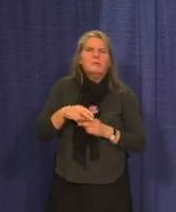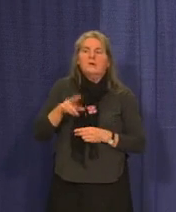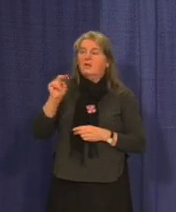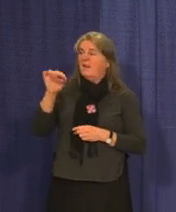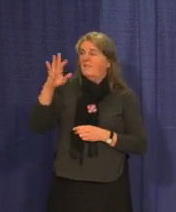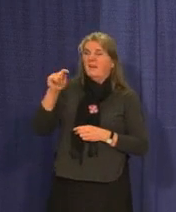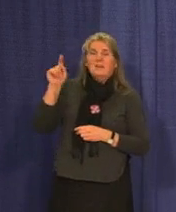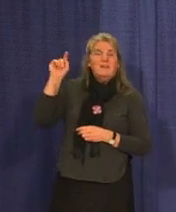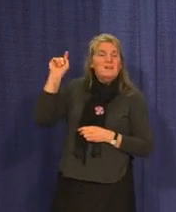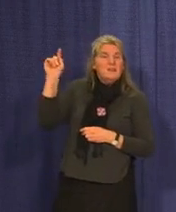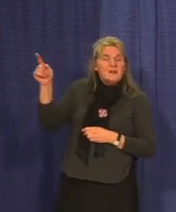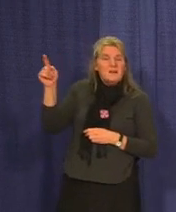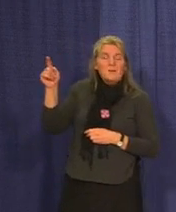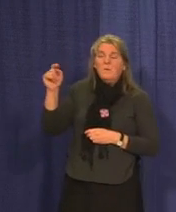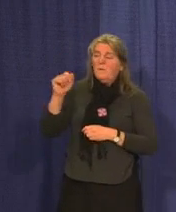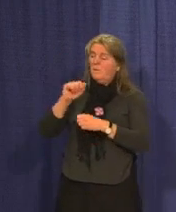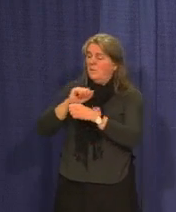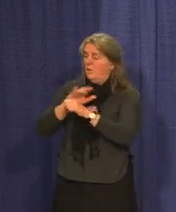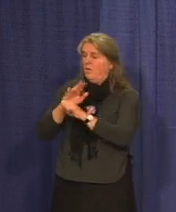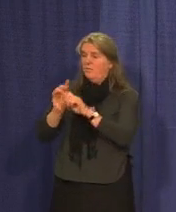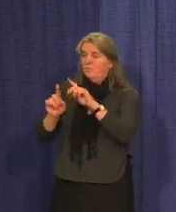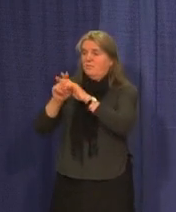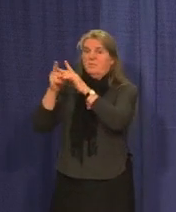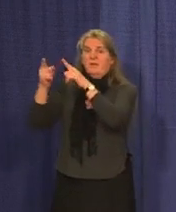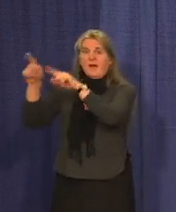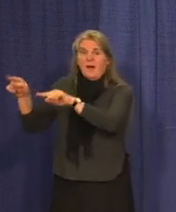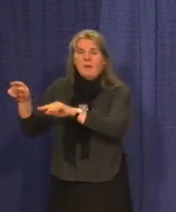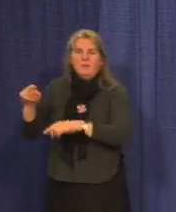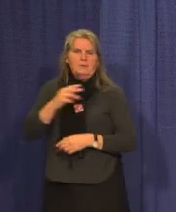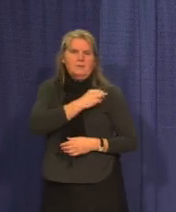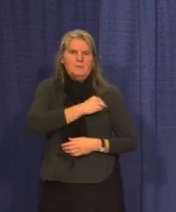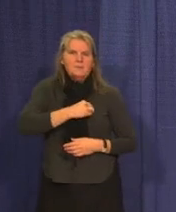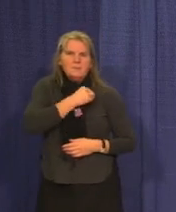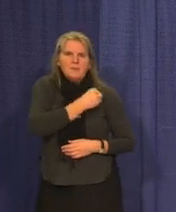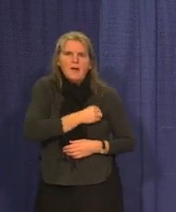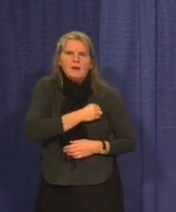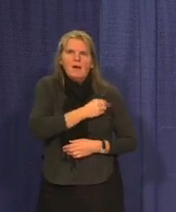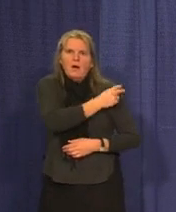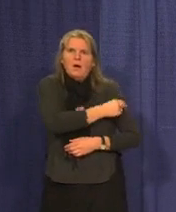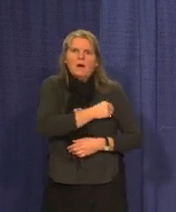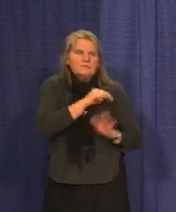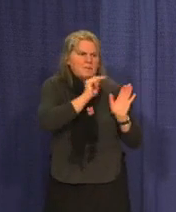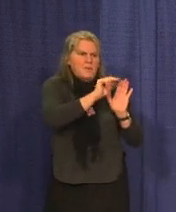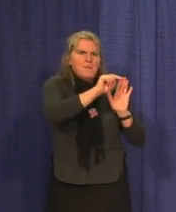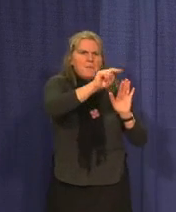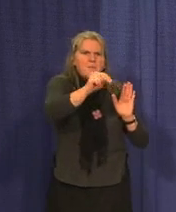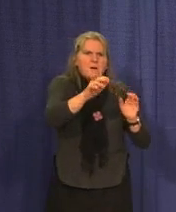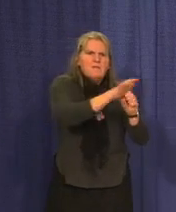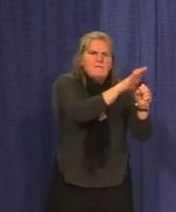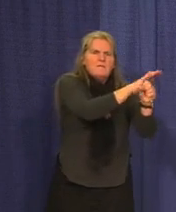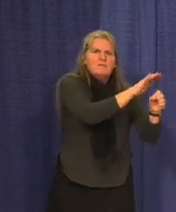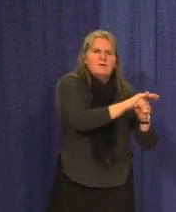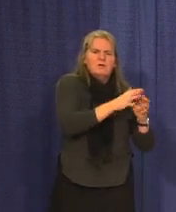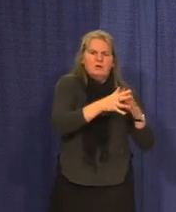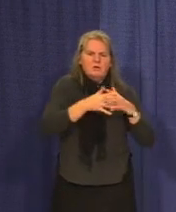country, our friends in Nunavut experiencing their own surge, Manitoba seeing hospital beds